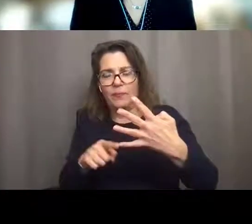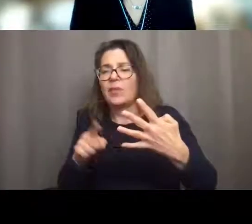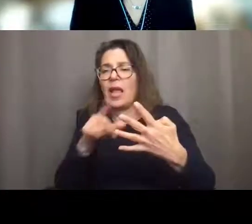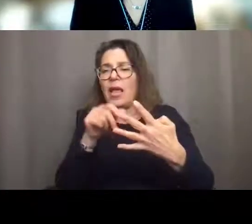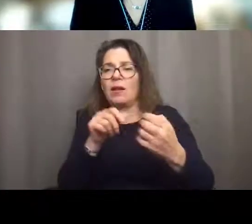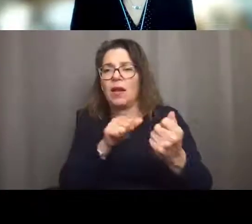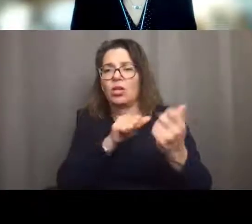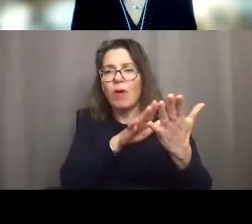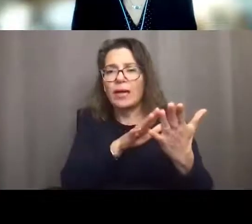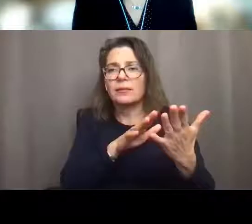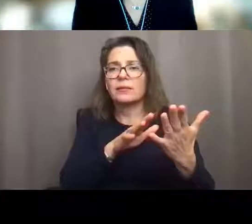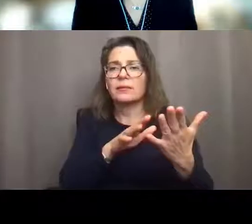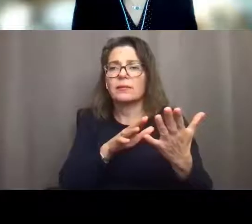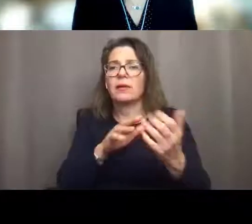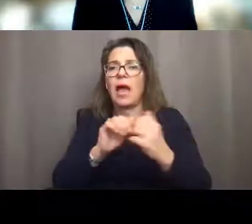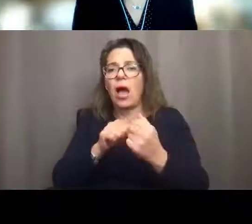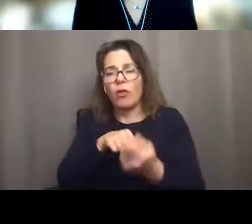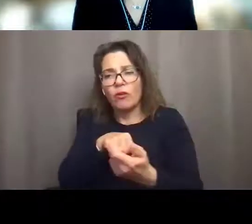and how they should be addressed in applications.